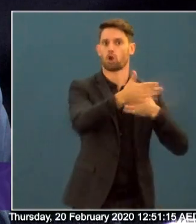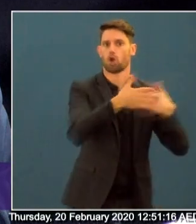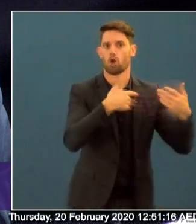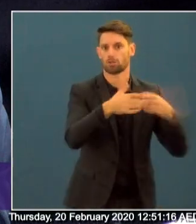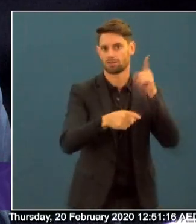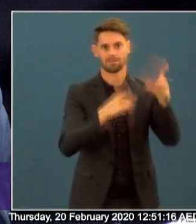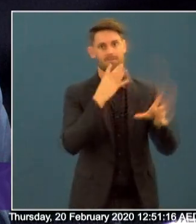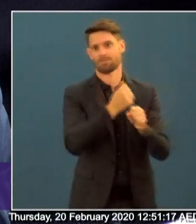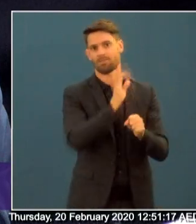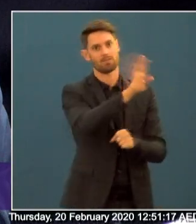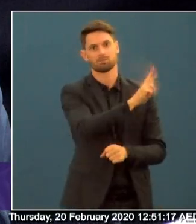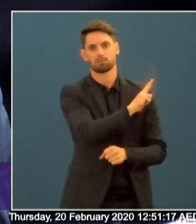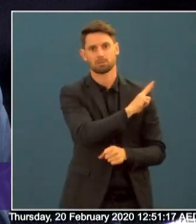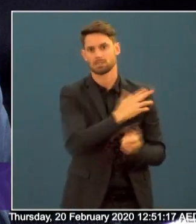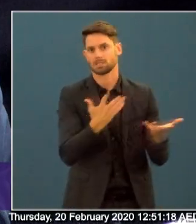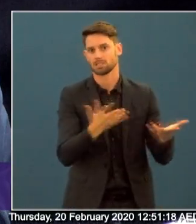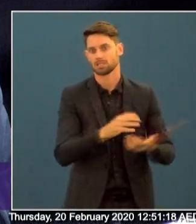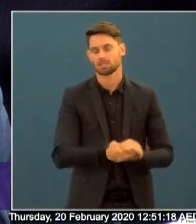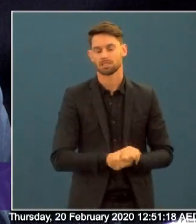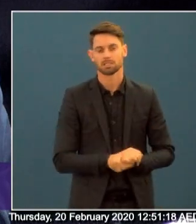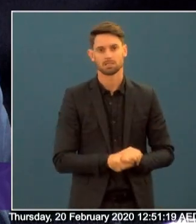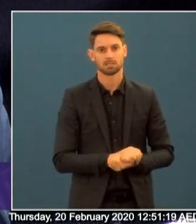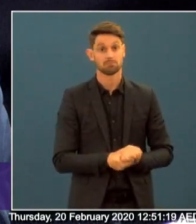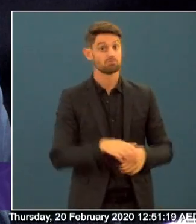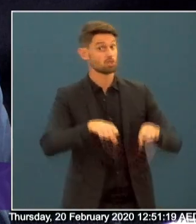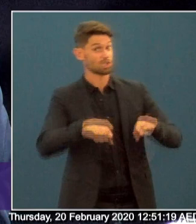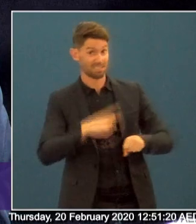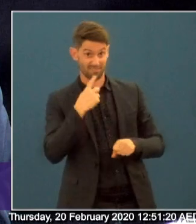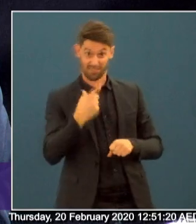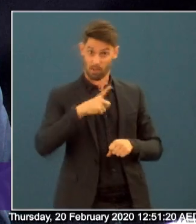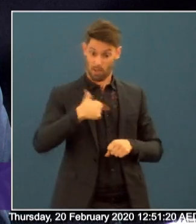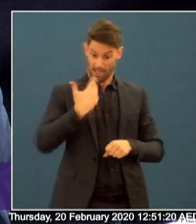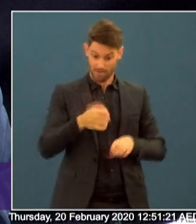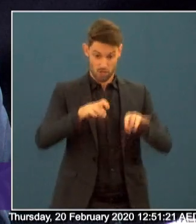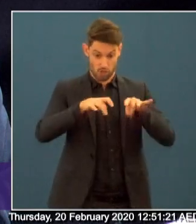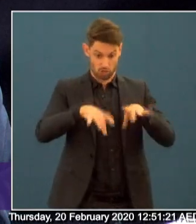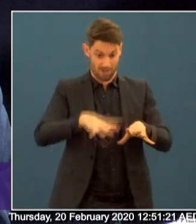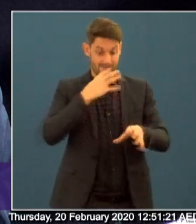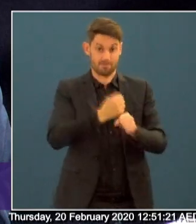I rather thought that was one of the reasons for having a national government. Perhaps I'm wrong.